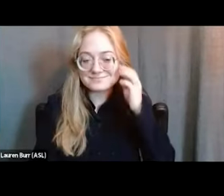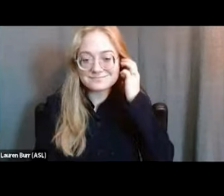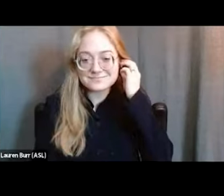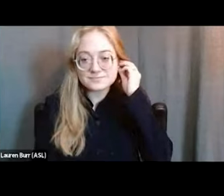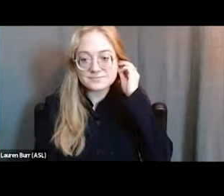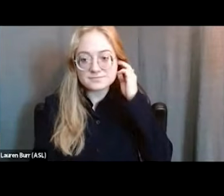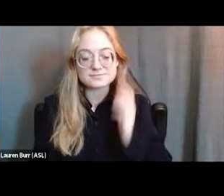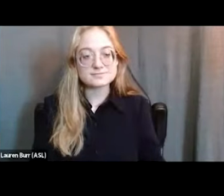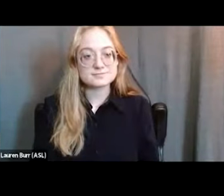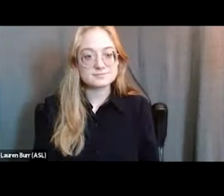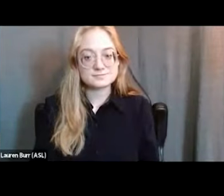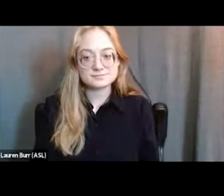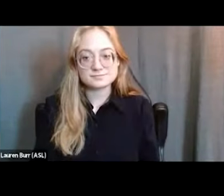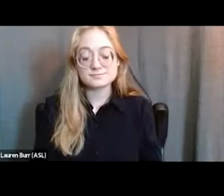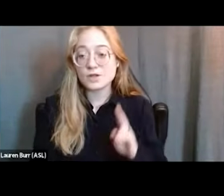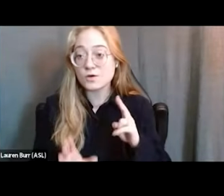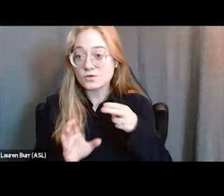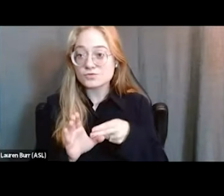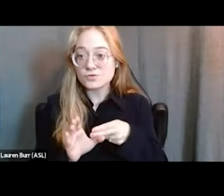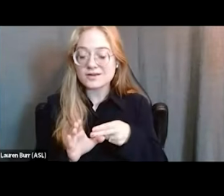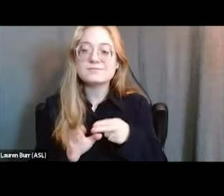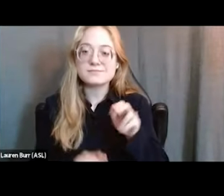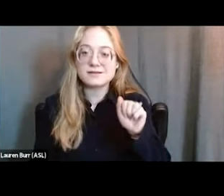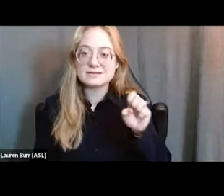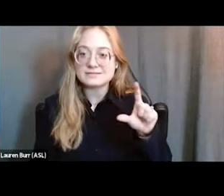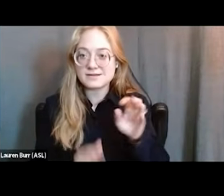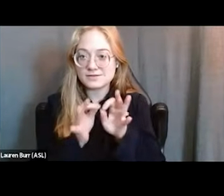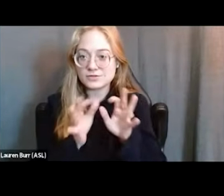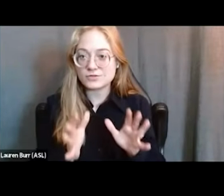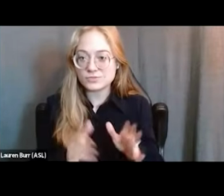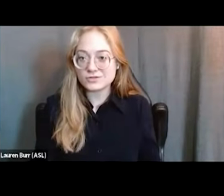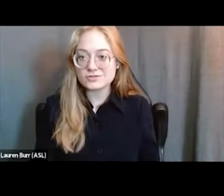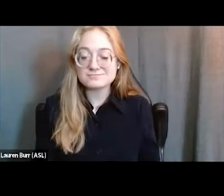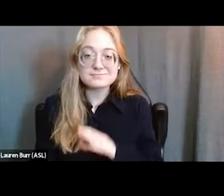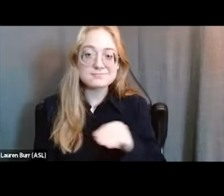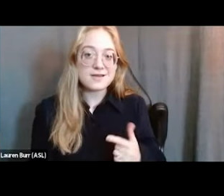We are joined by our American Sign Language interpreters and a live captioner.